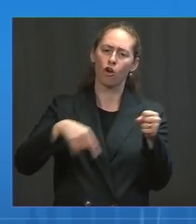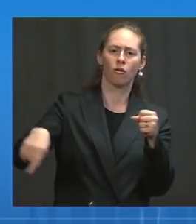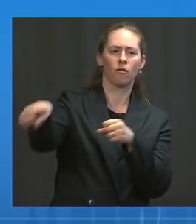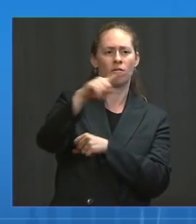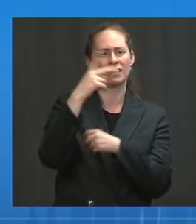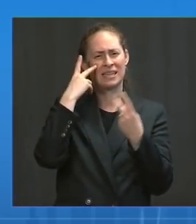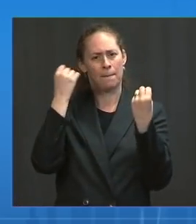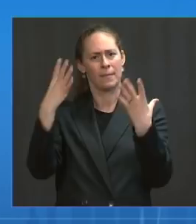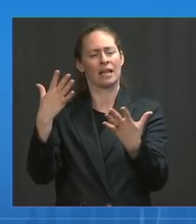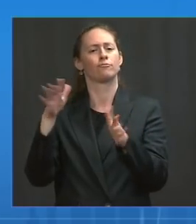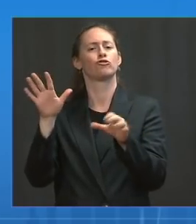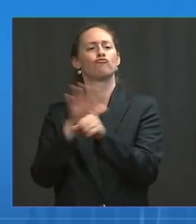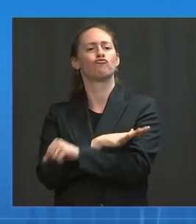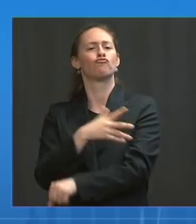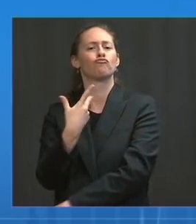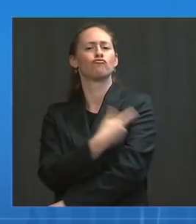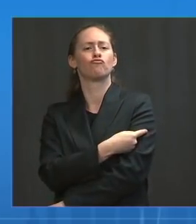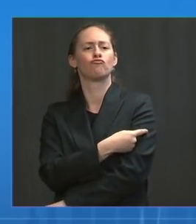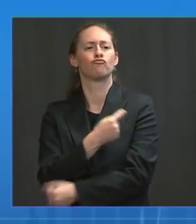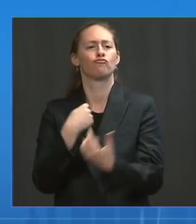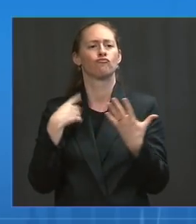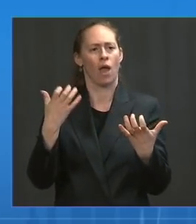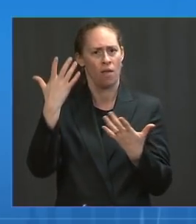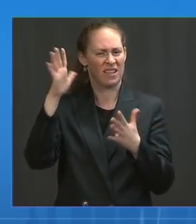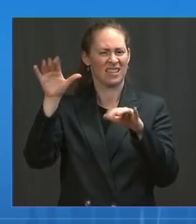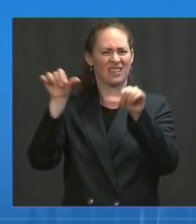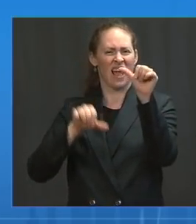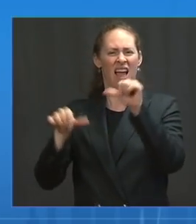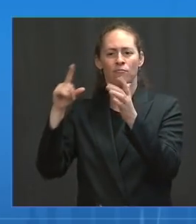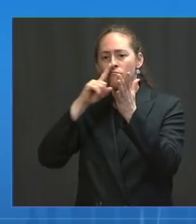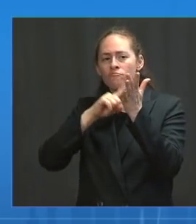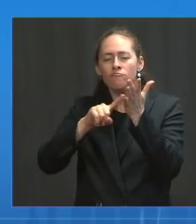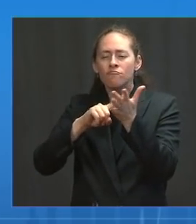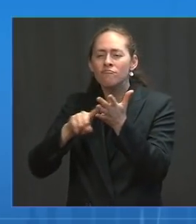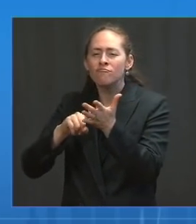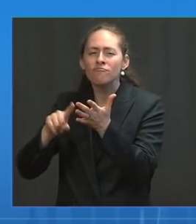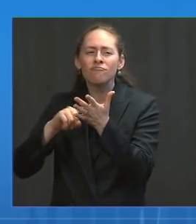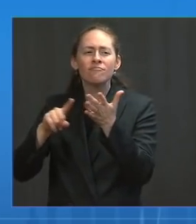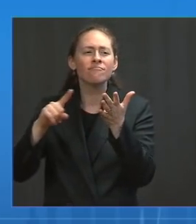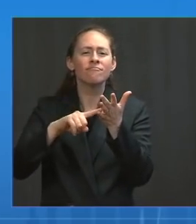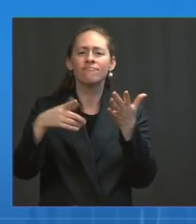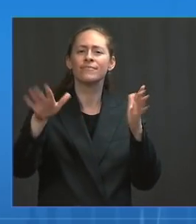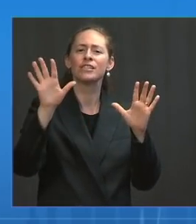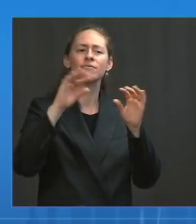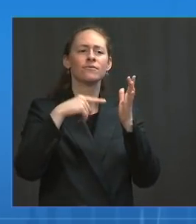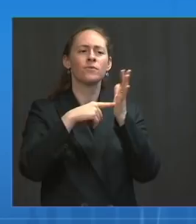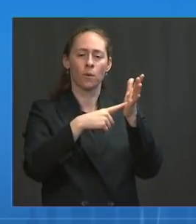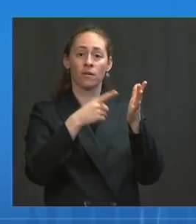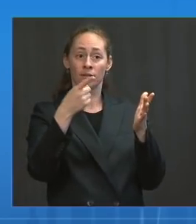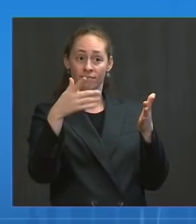As the science makes crystal clear, individuals who are fully vaccinated have a very high degree of protection.